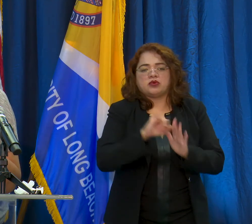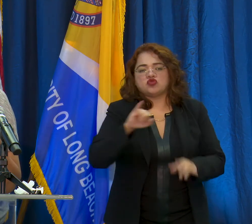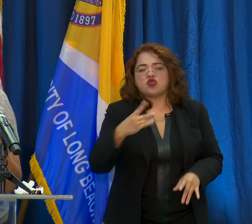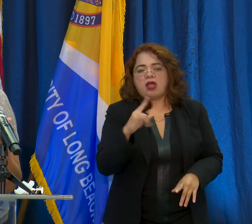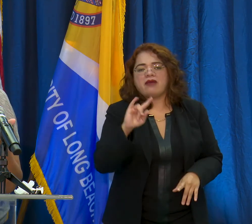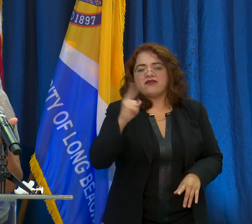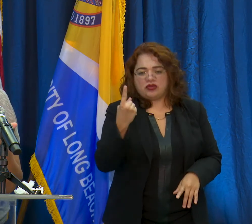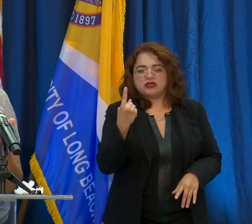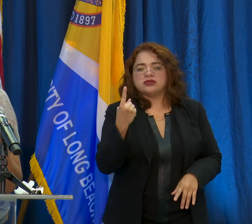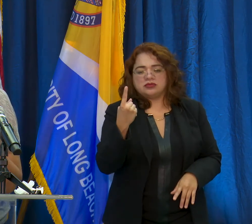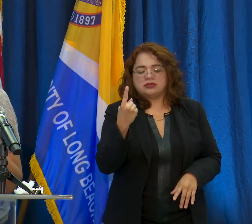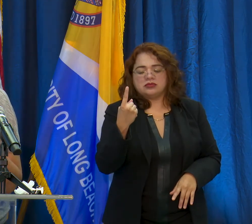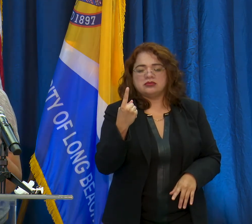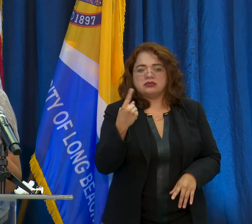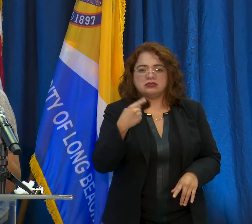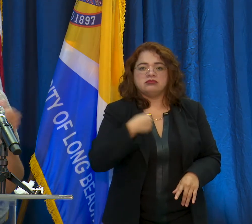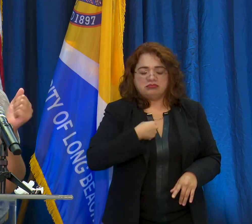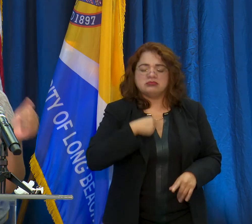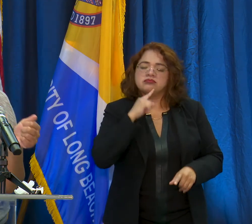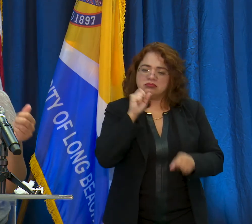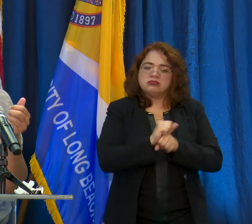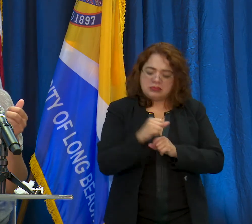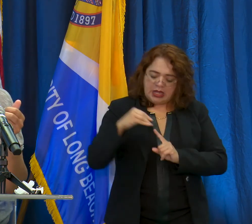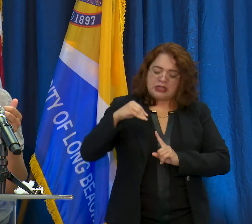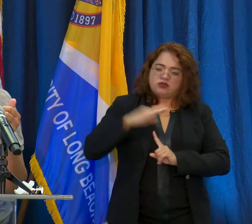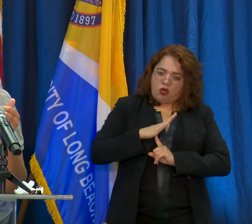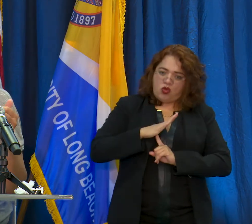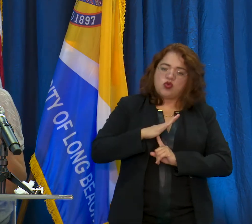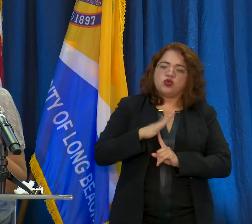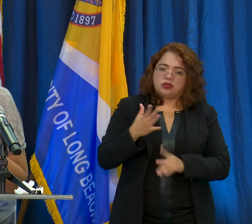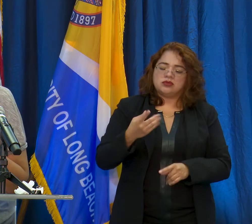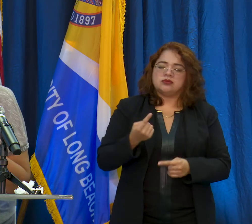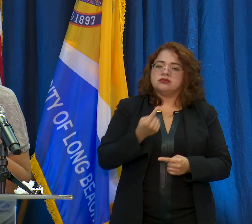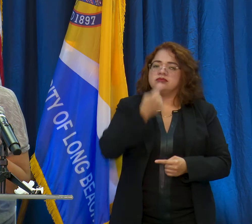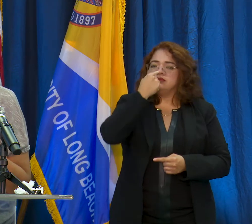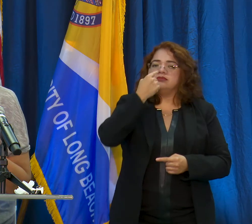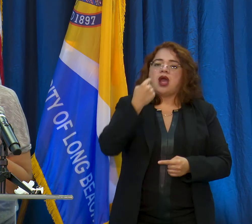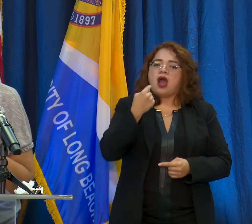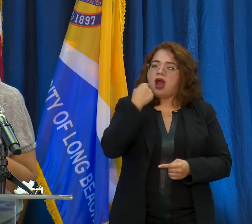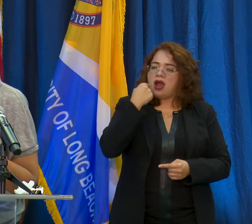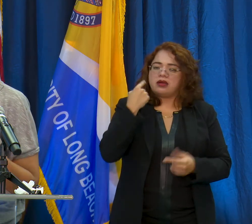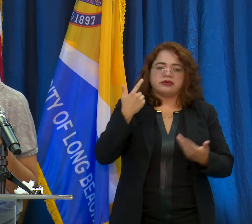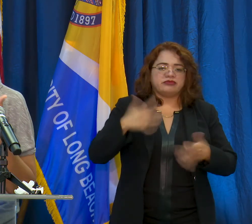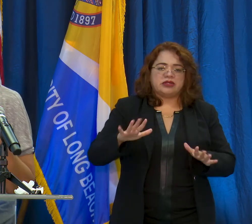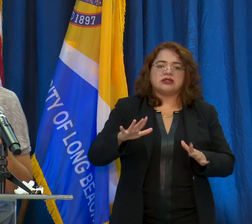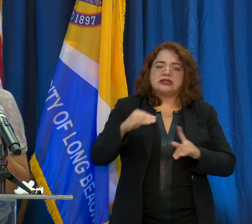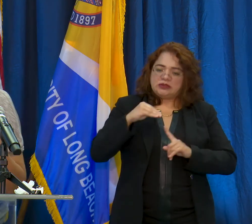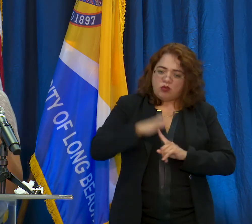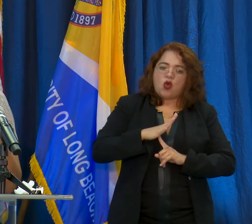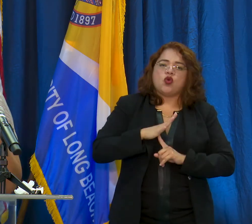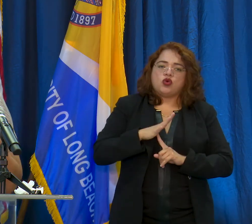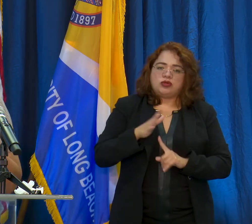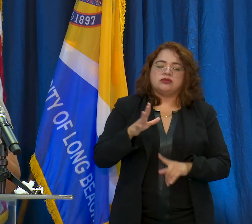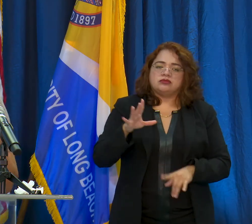you did get infected at that time. You were close, the virus got into your nose or your mouth and it's basically going to kind of set